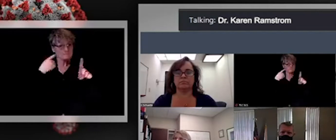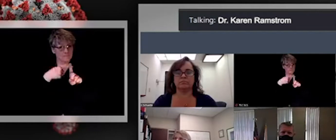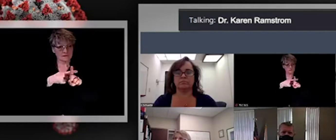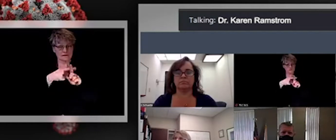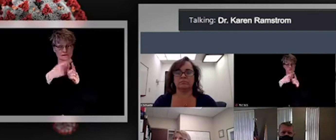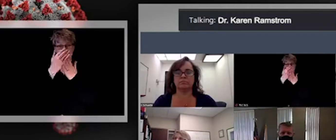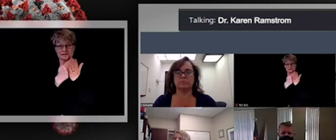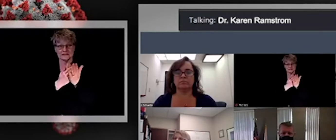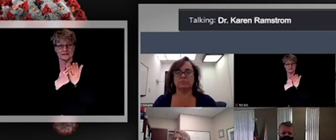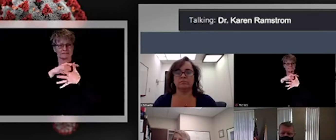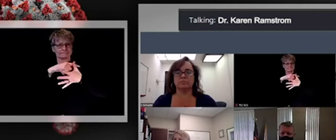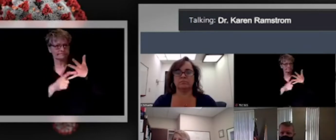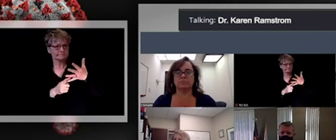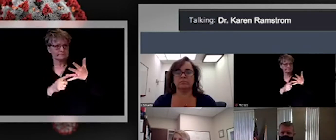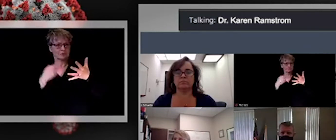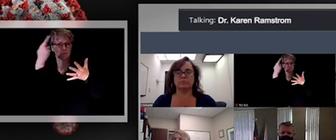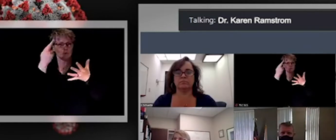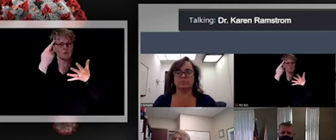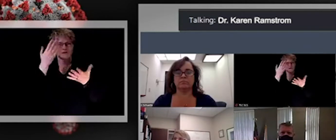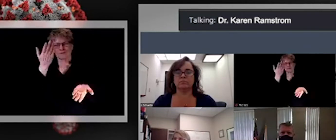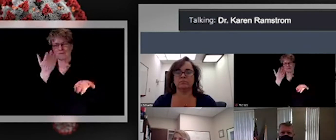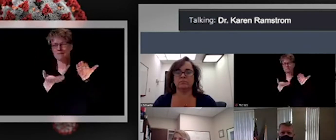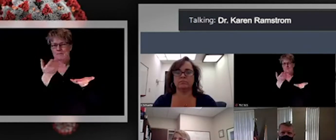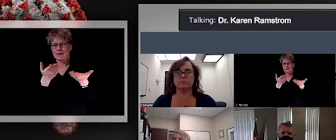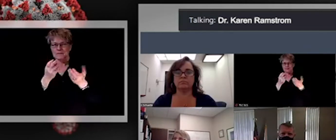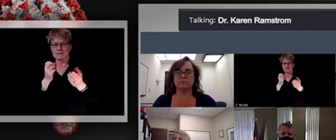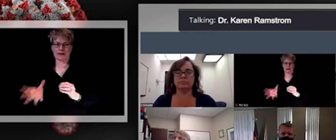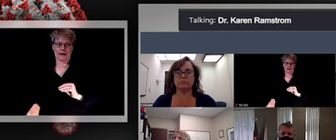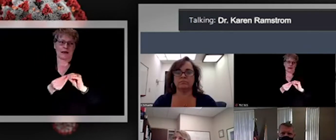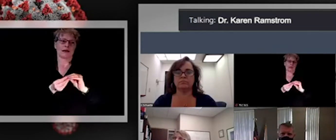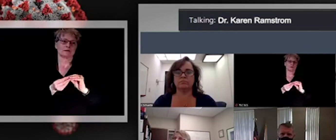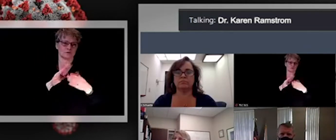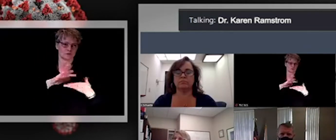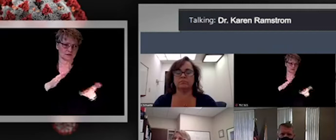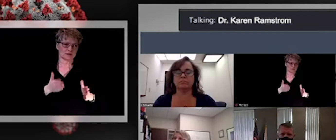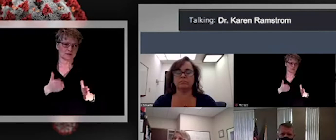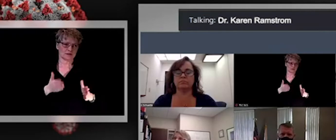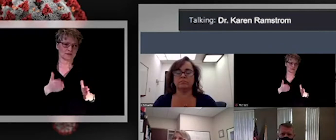I think because of these two parts of the death certificate it can cause confusion.